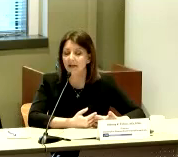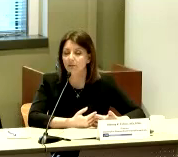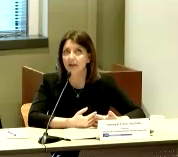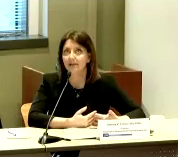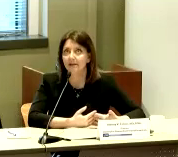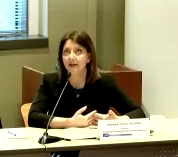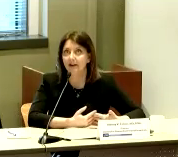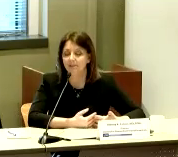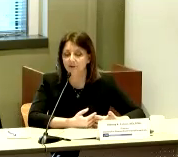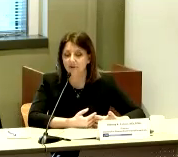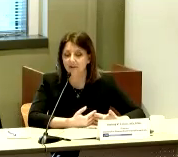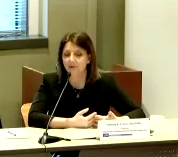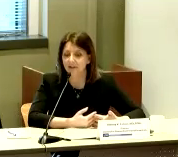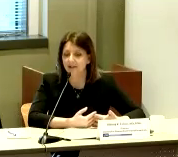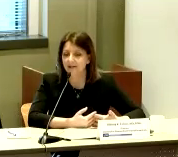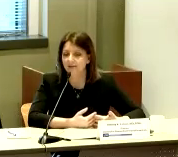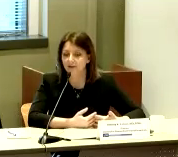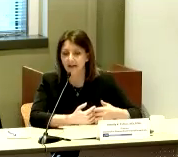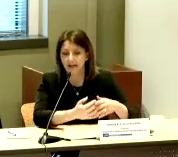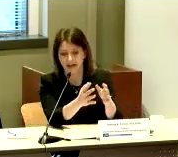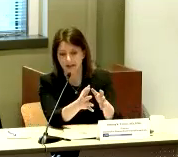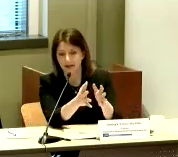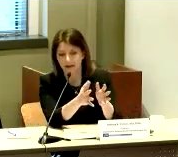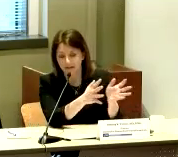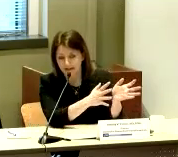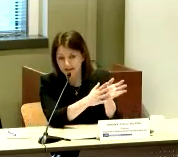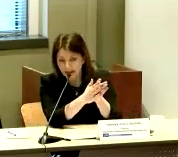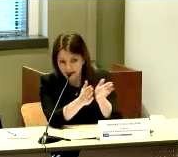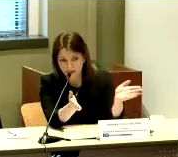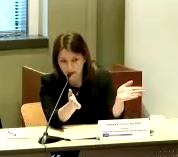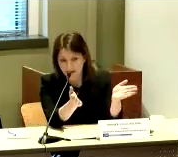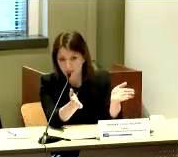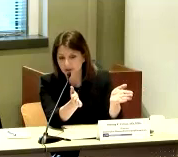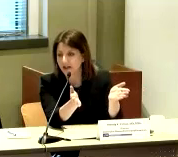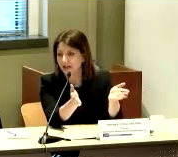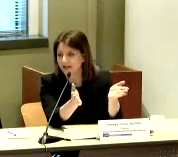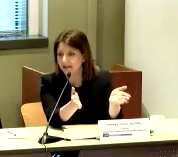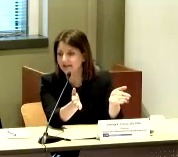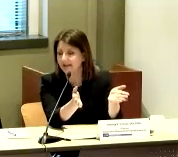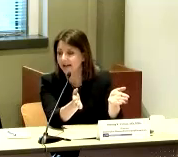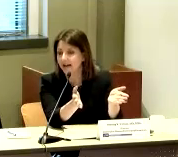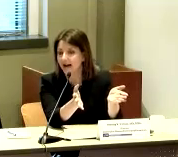But it was an opportunity for me to see firsthand the entire way in which CDC